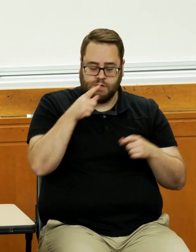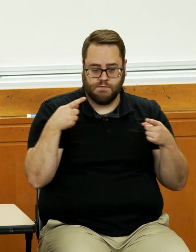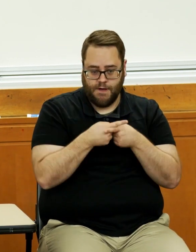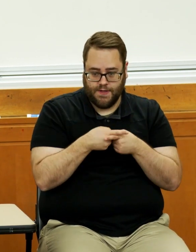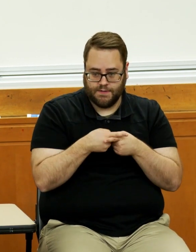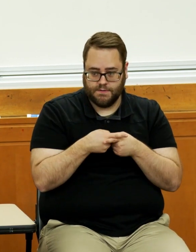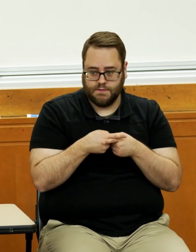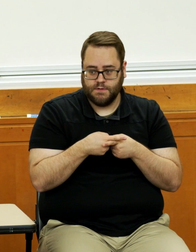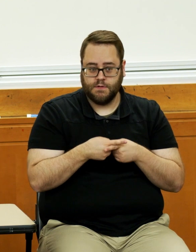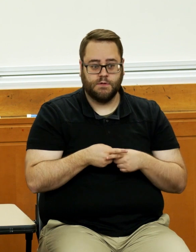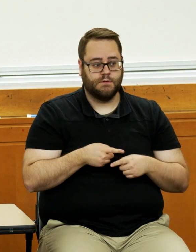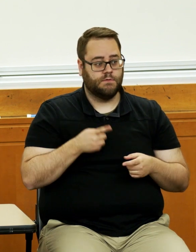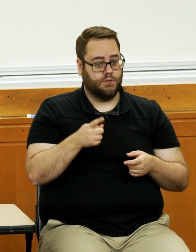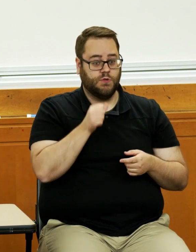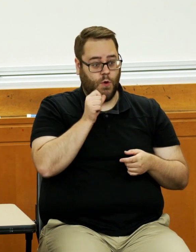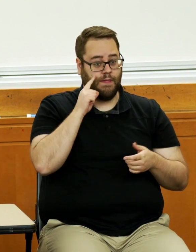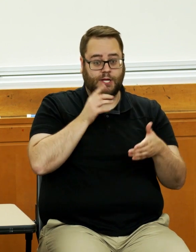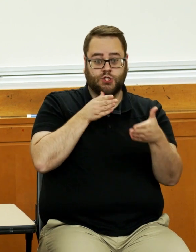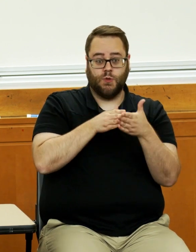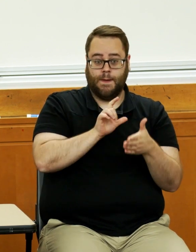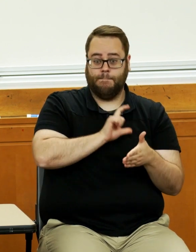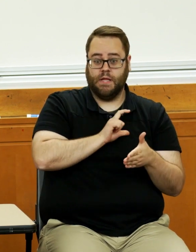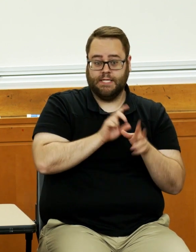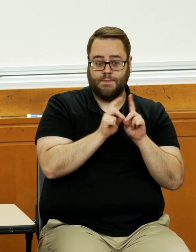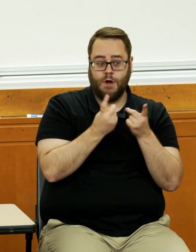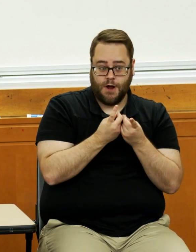“You don't think suing police departments presents a real conflict?” I responded.